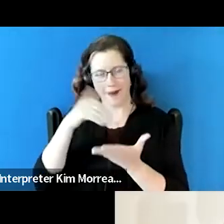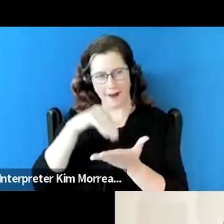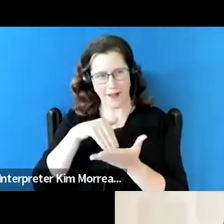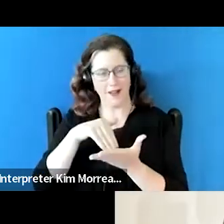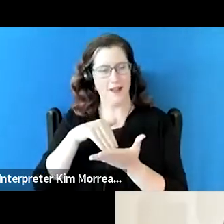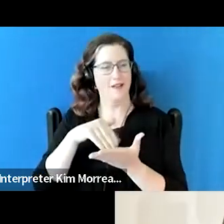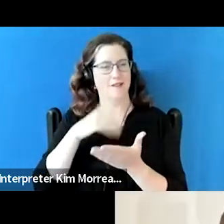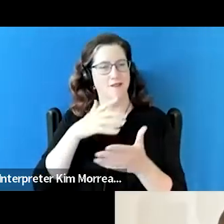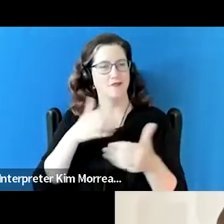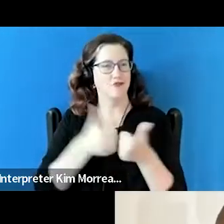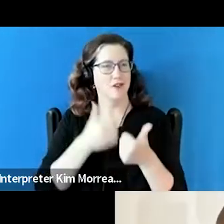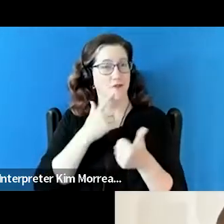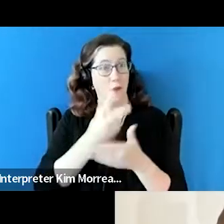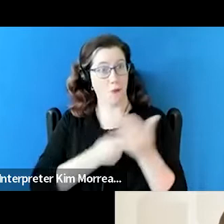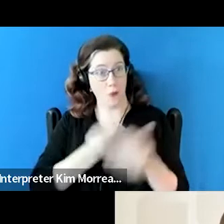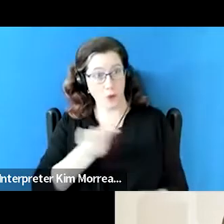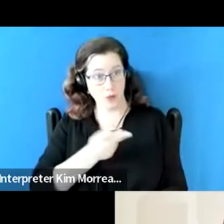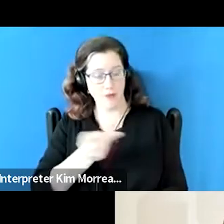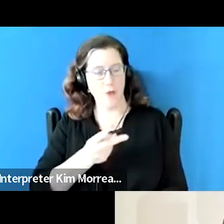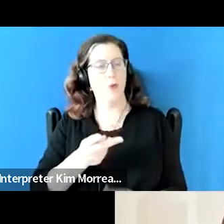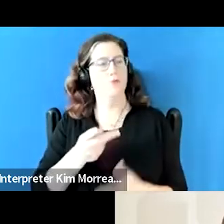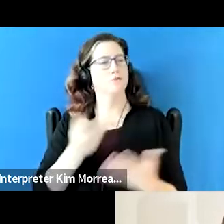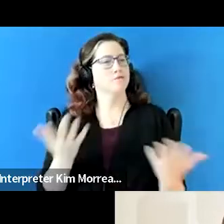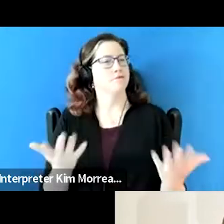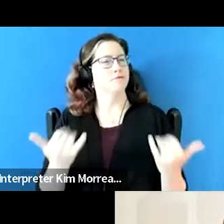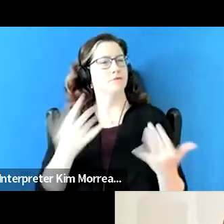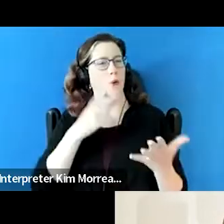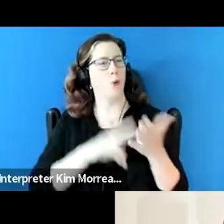of you, what does that mean in your view today?